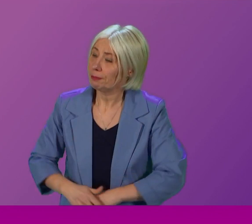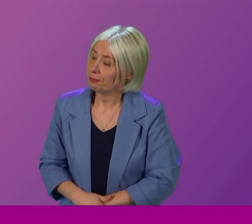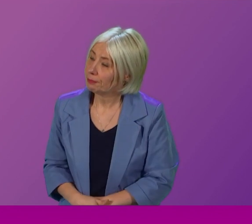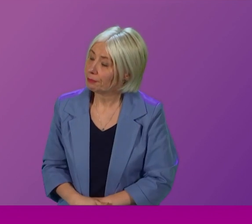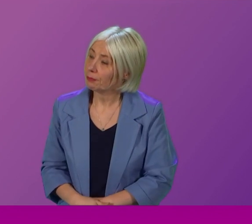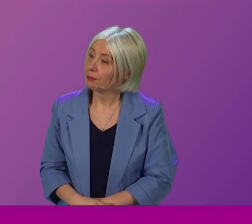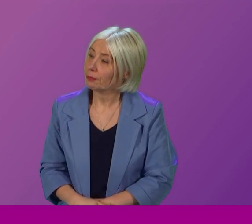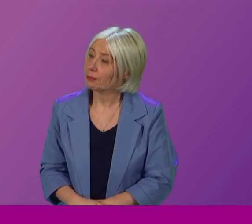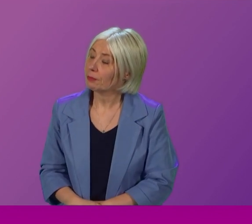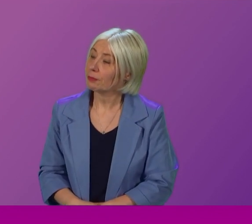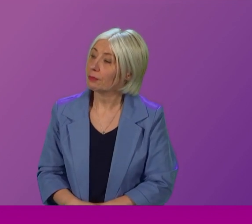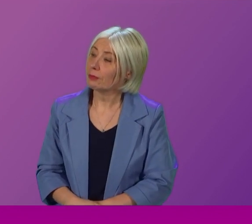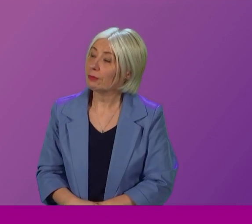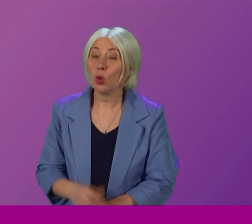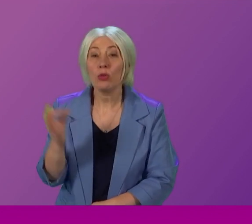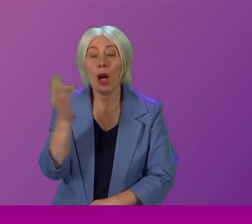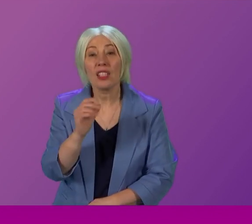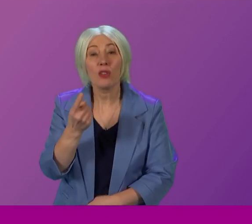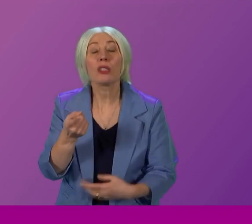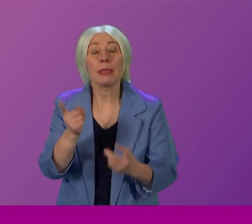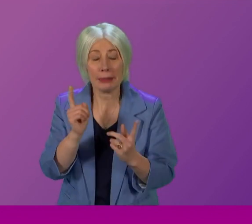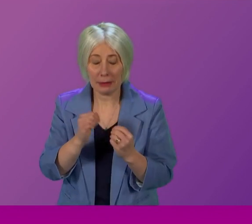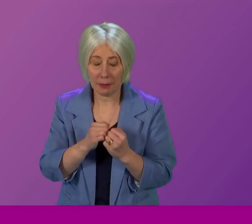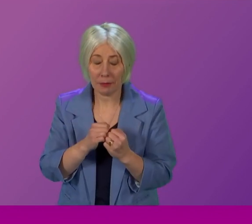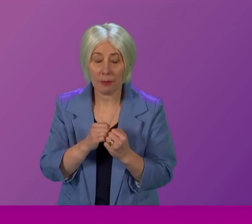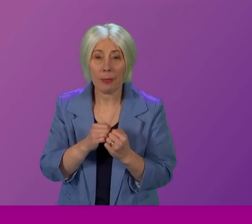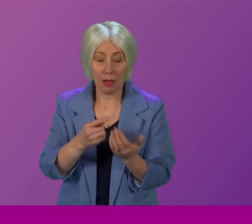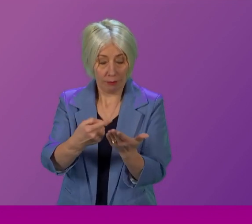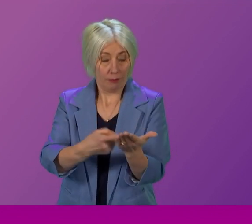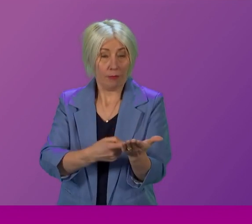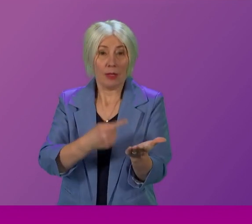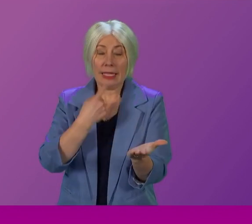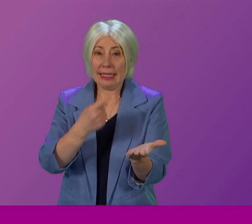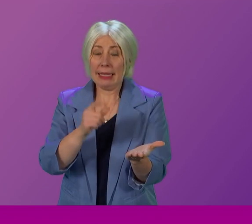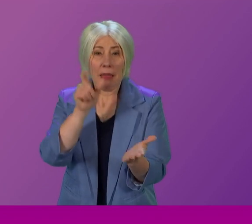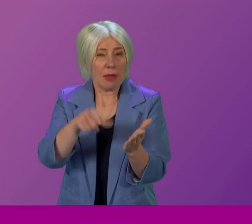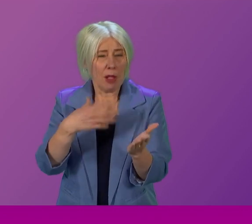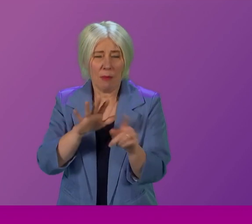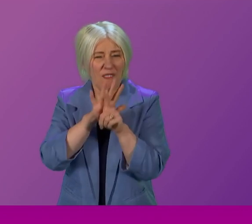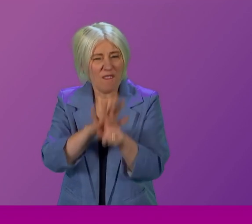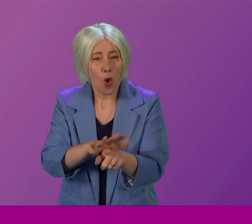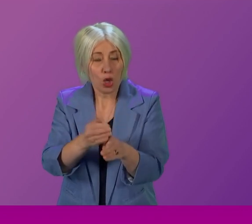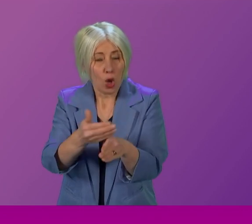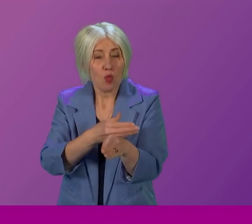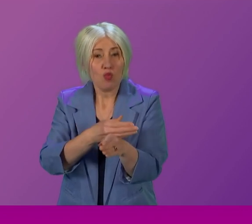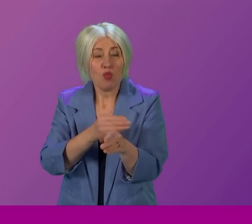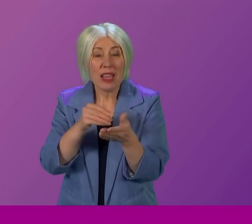To ask the First Minister, in light of reports of people being forced on to prepayment meters, what steps the Scottish Government is taking